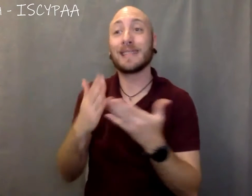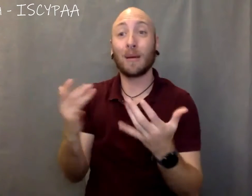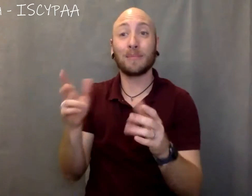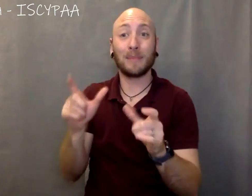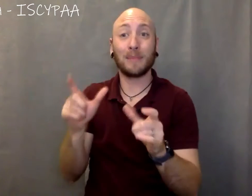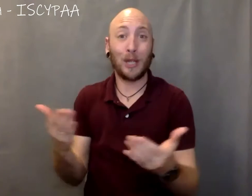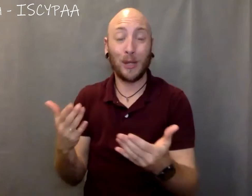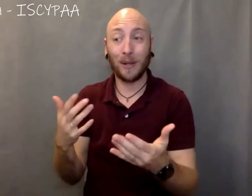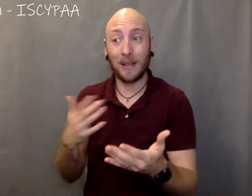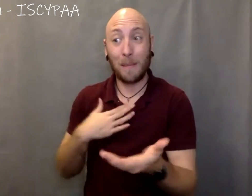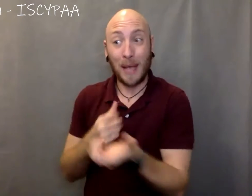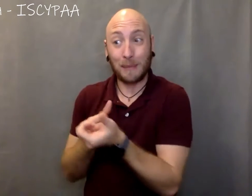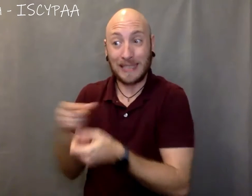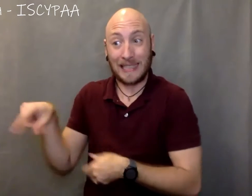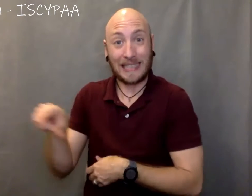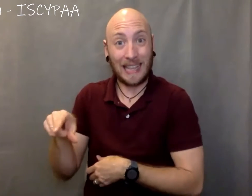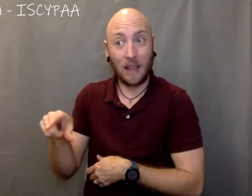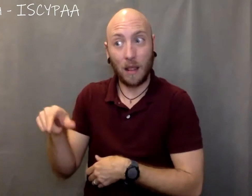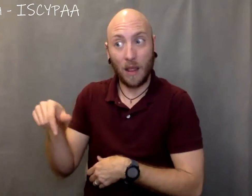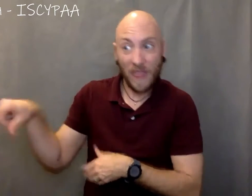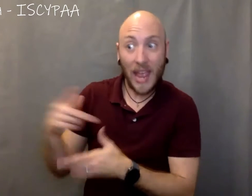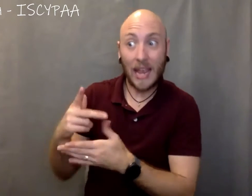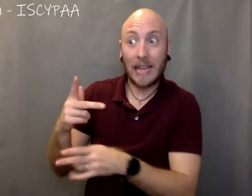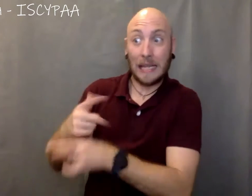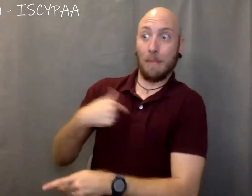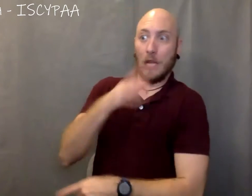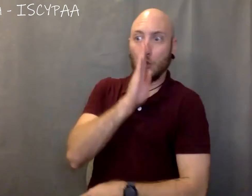they keep me sober, you know, working with them like keeps me sober.